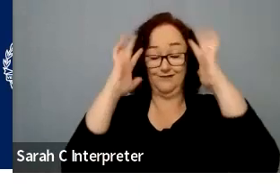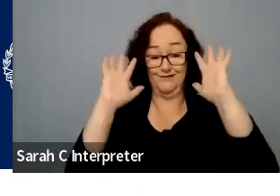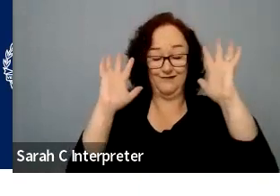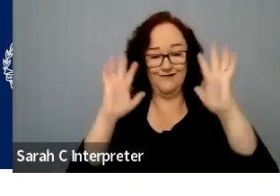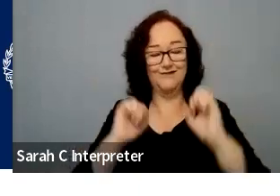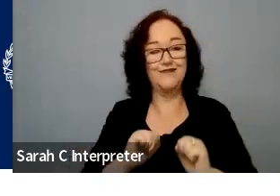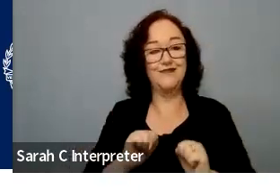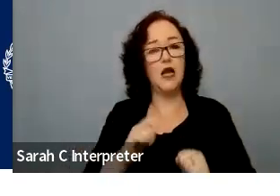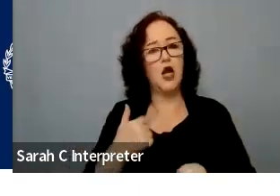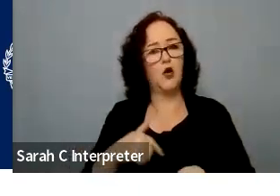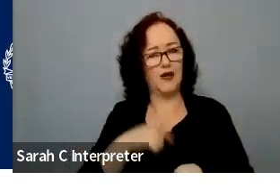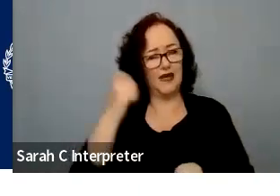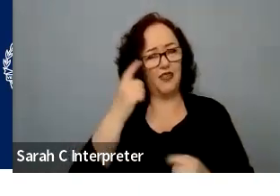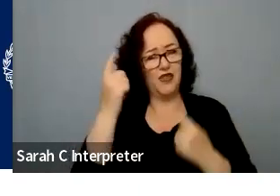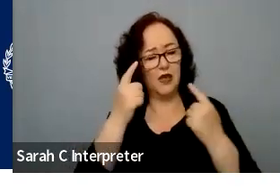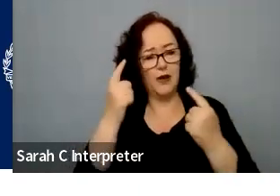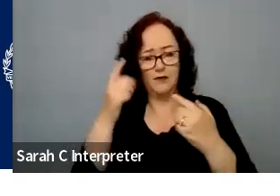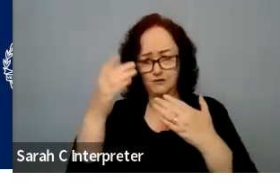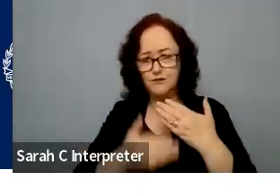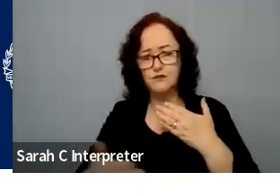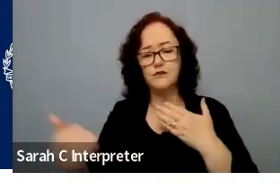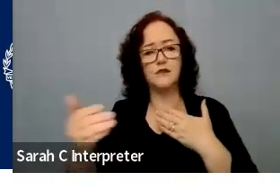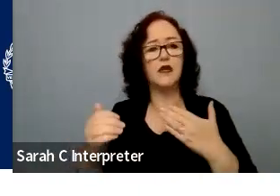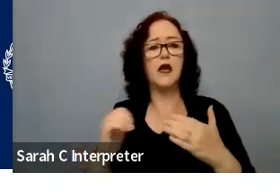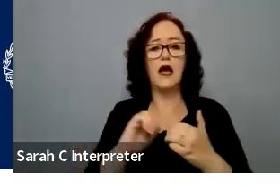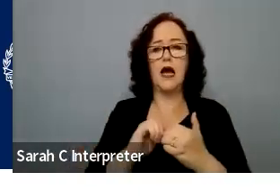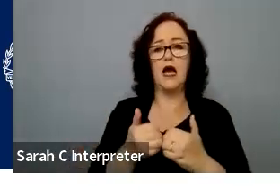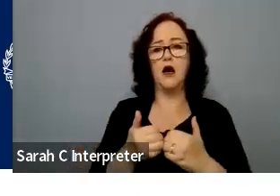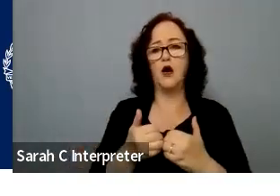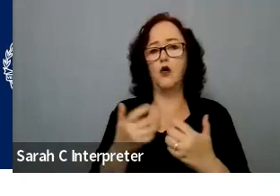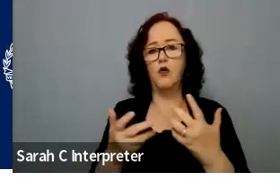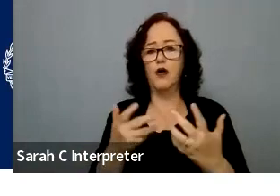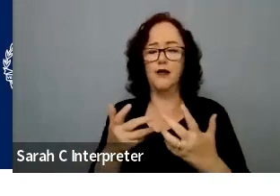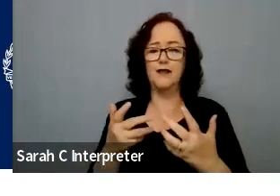going forward, what we're going to do, how we're going to make this so that people will see it as